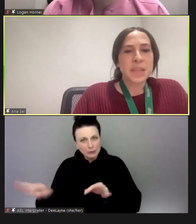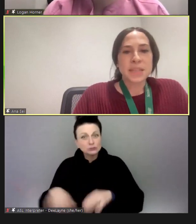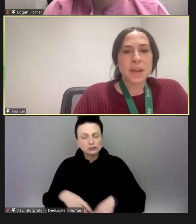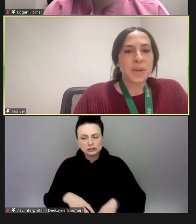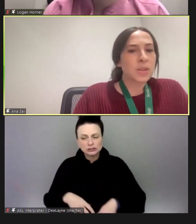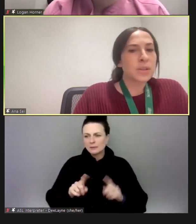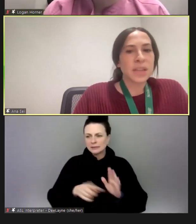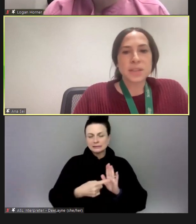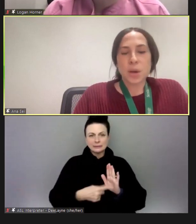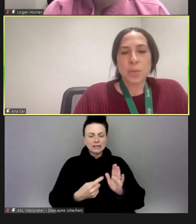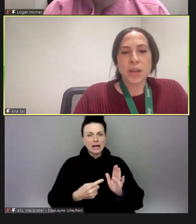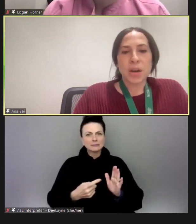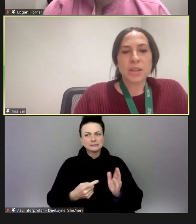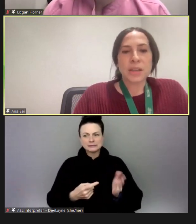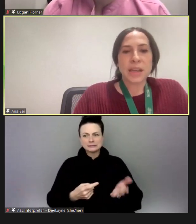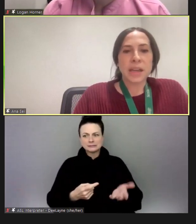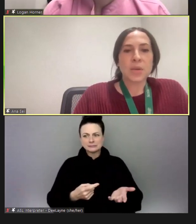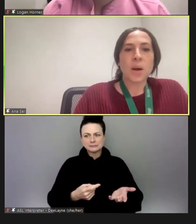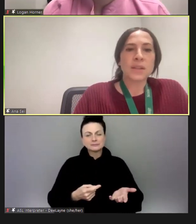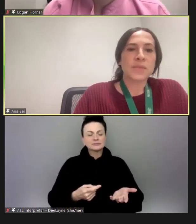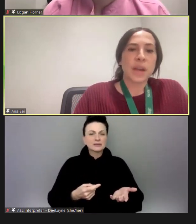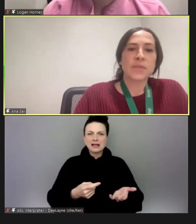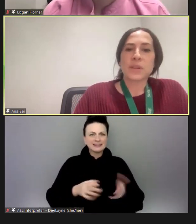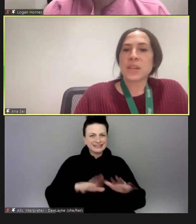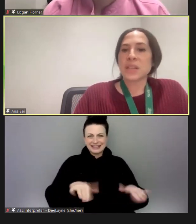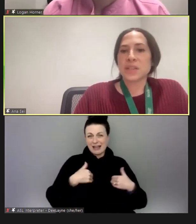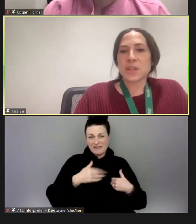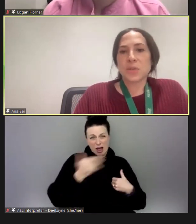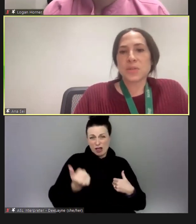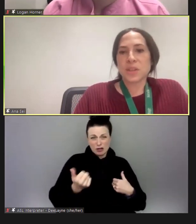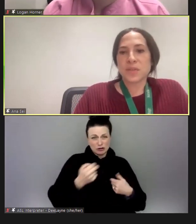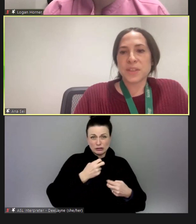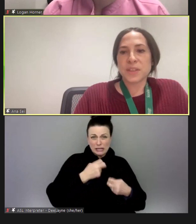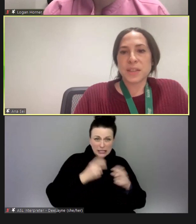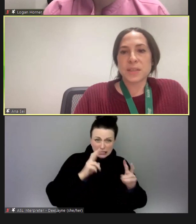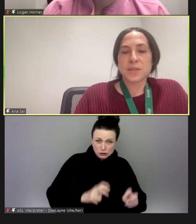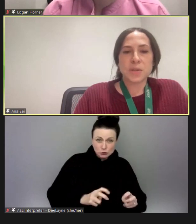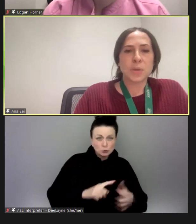have other things going on and they can